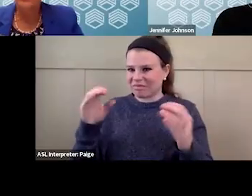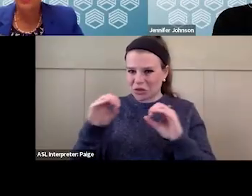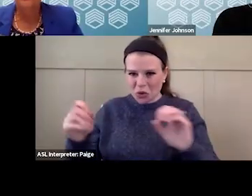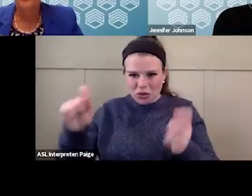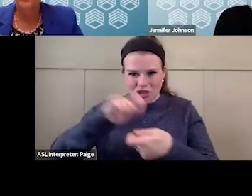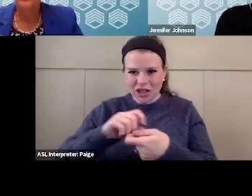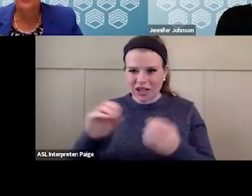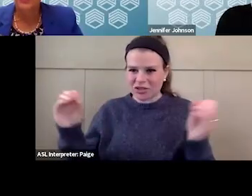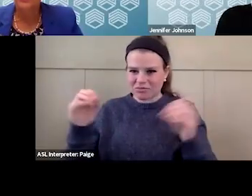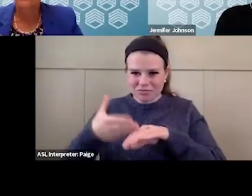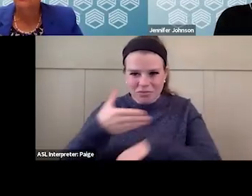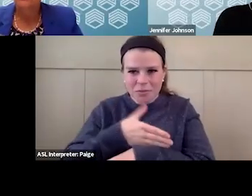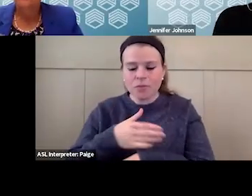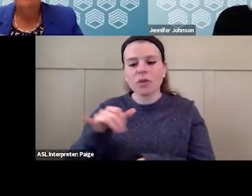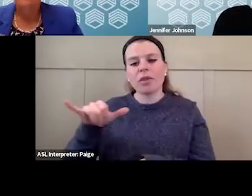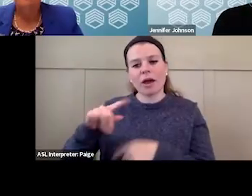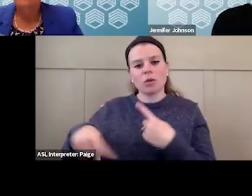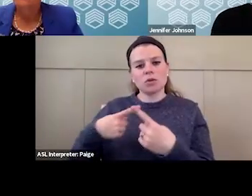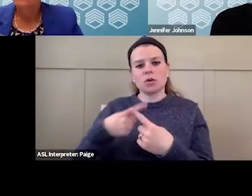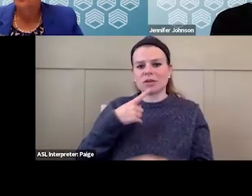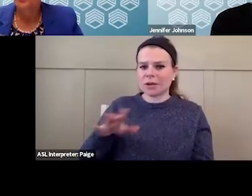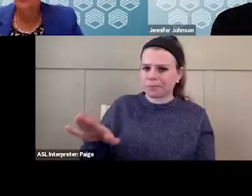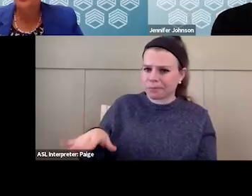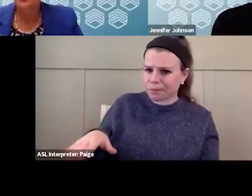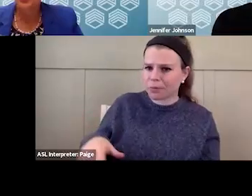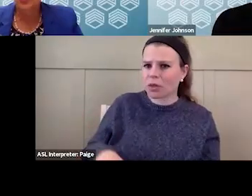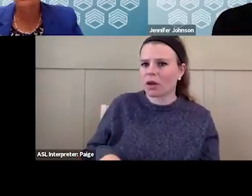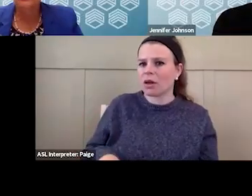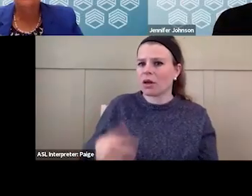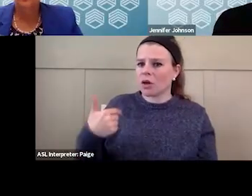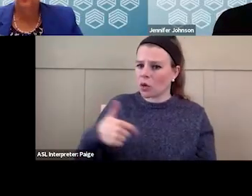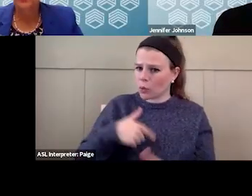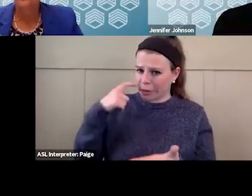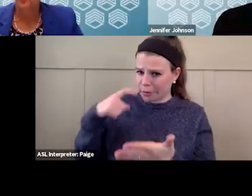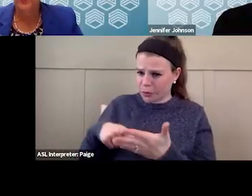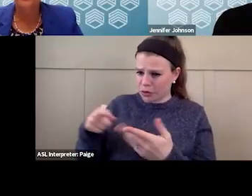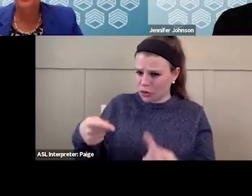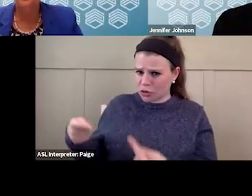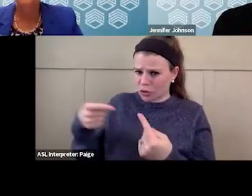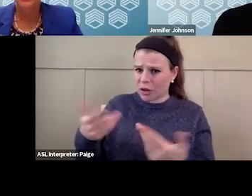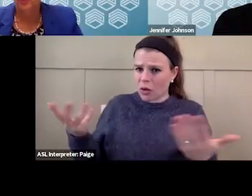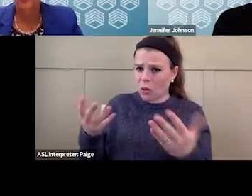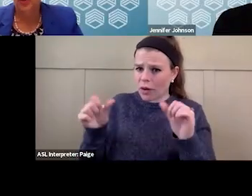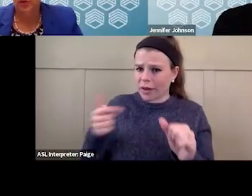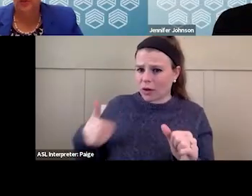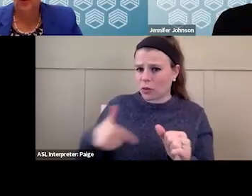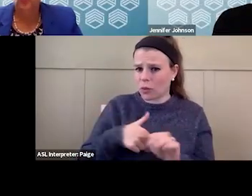that was the time that you'd say, "Hey, we notice you're struggling. What can we do to help you?